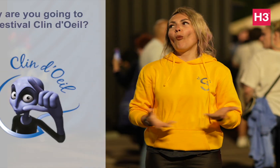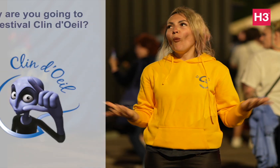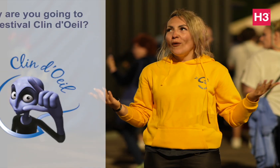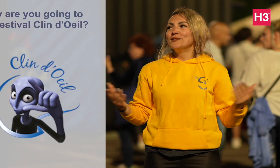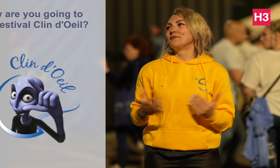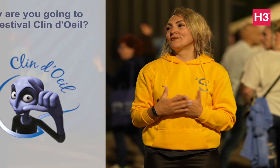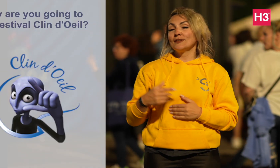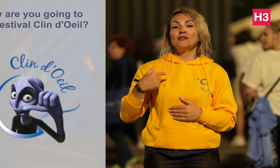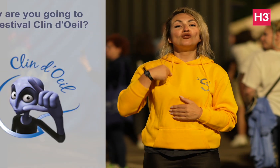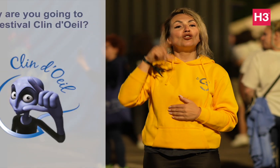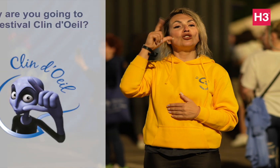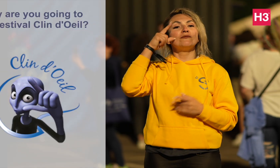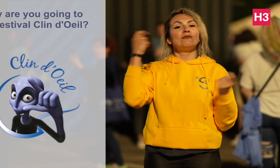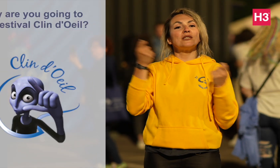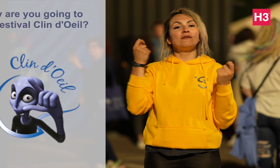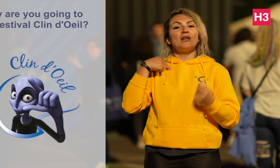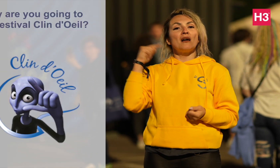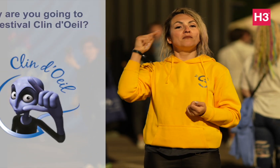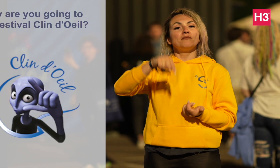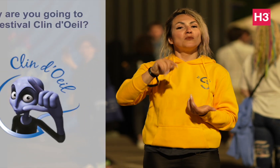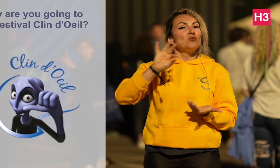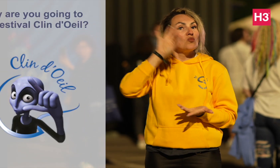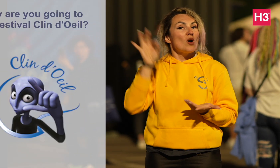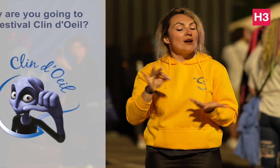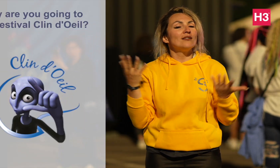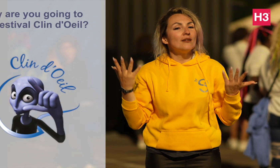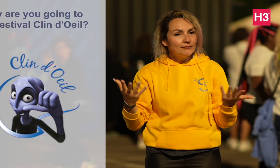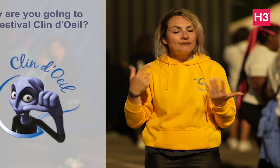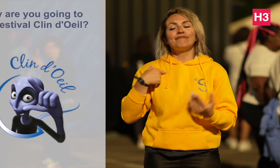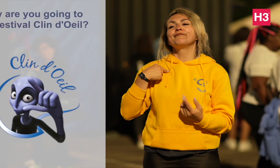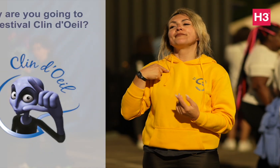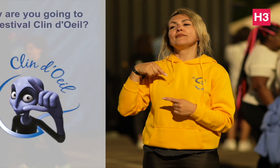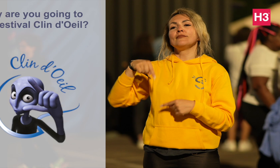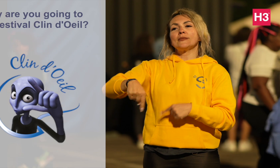I’m here at the festival as an exhibitor, representing my tour company and